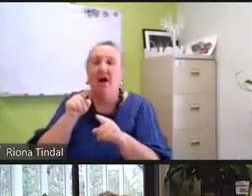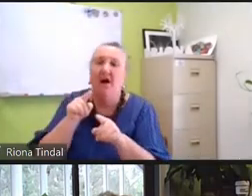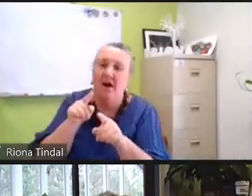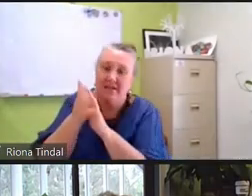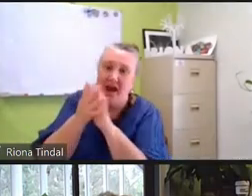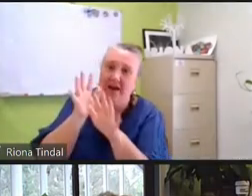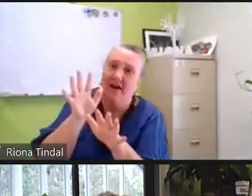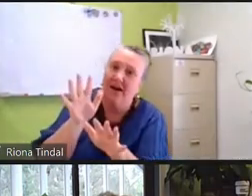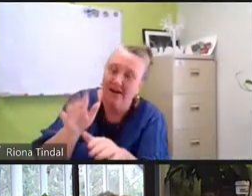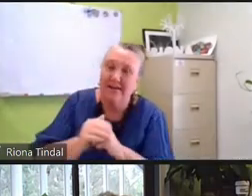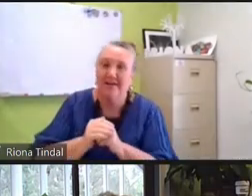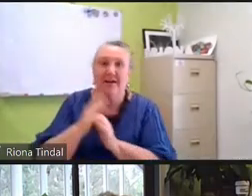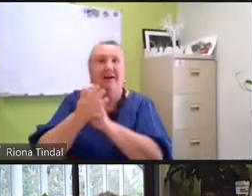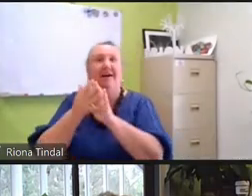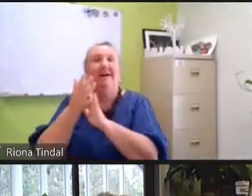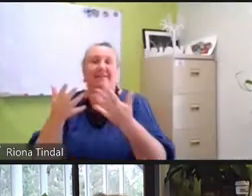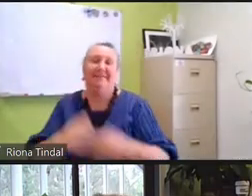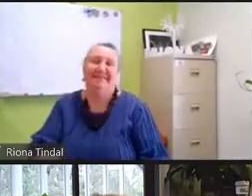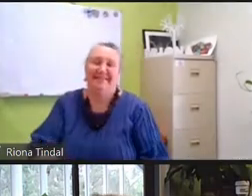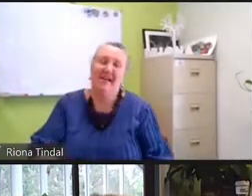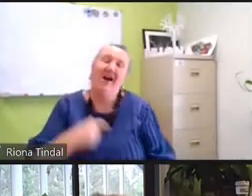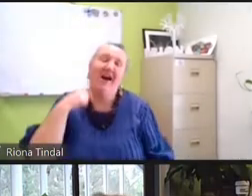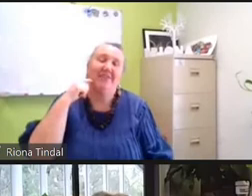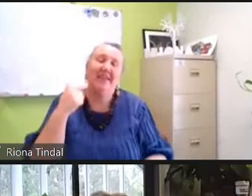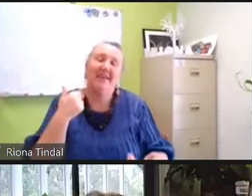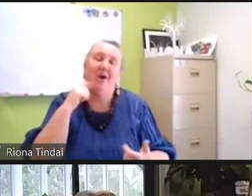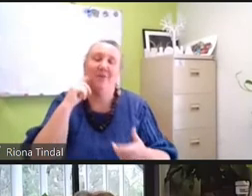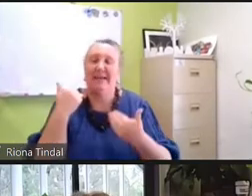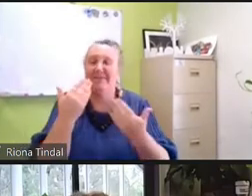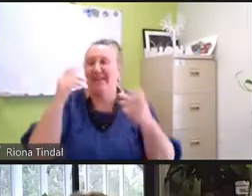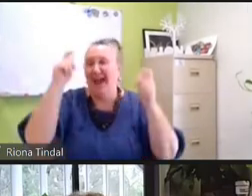English person speak, hear the language that you are able to attach with, and have some emotional